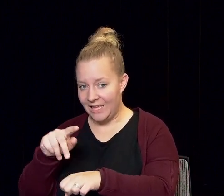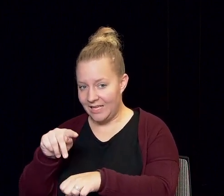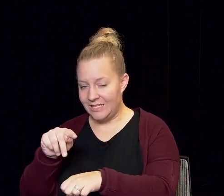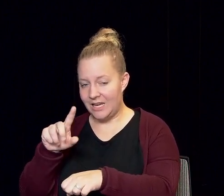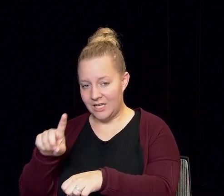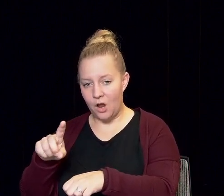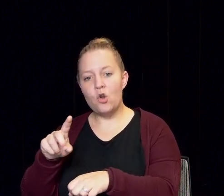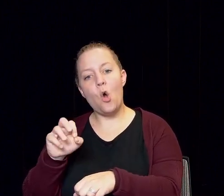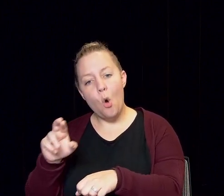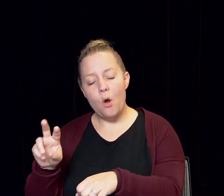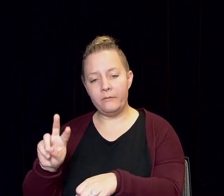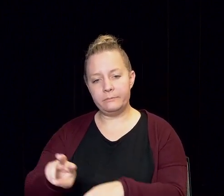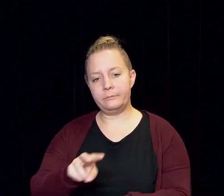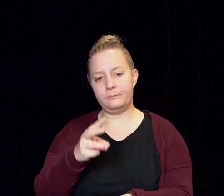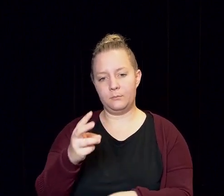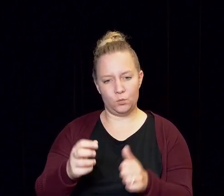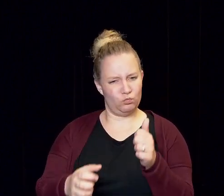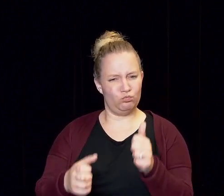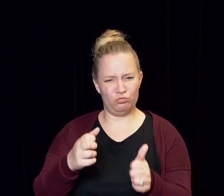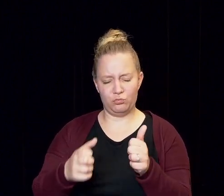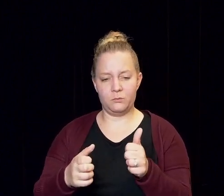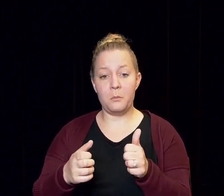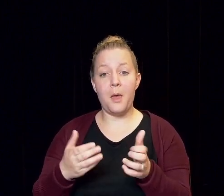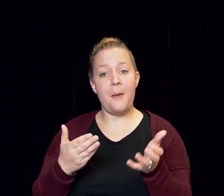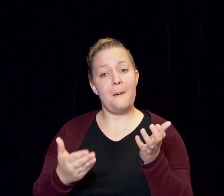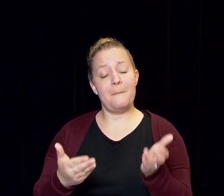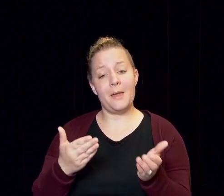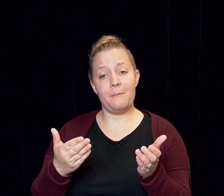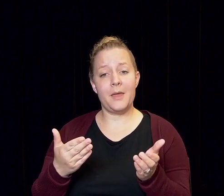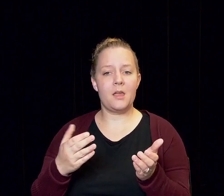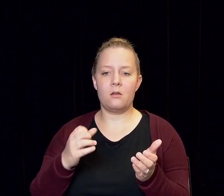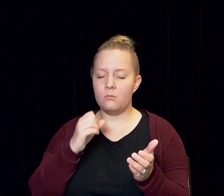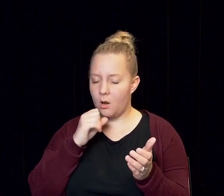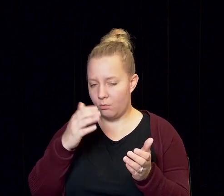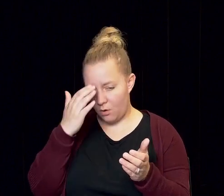then get points? You may not be familiar with football but hopefully you know that first